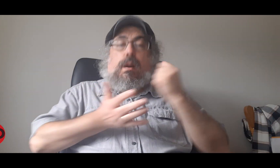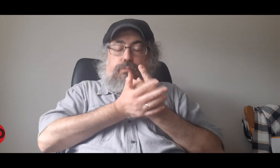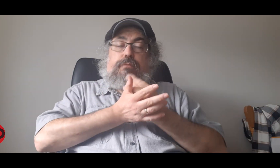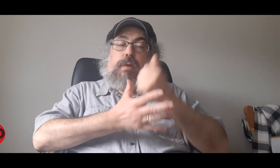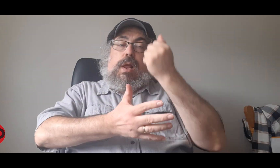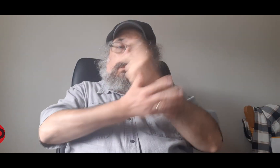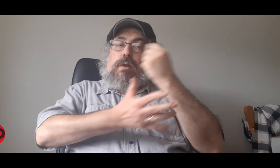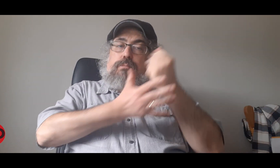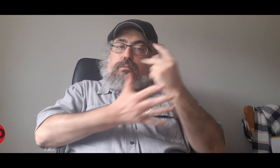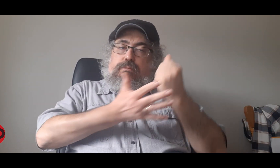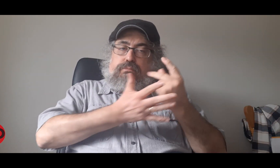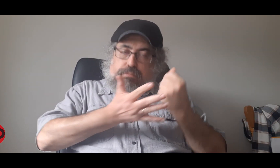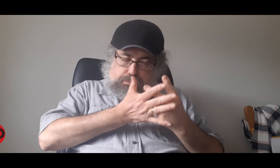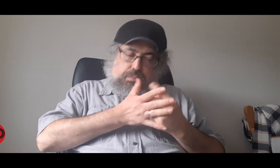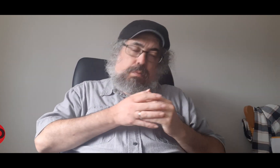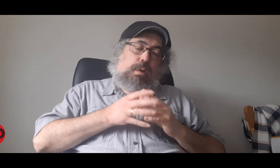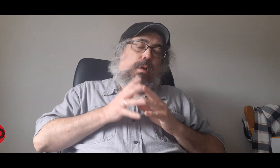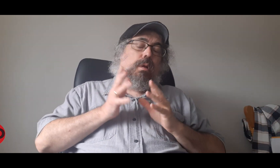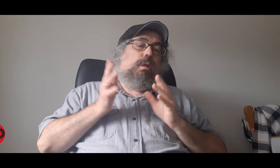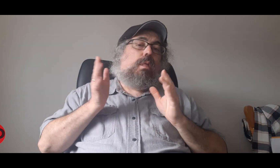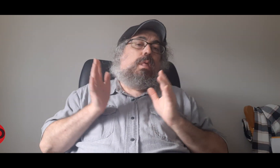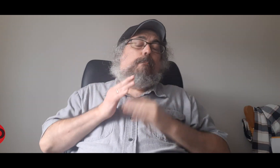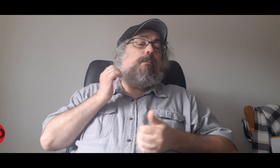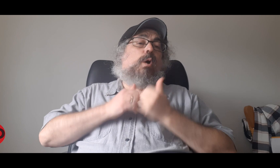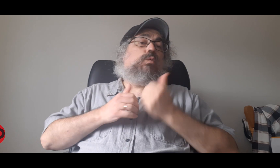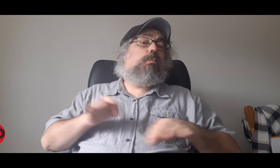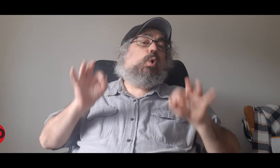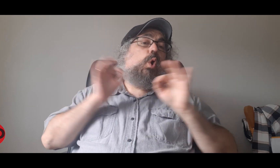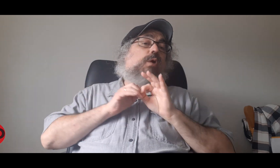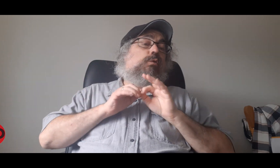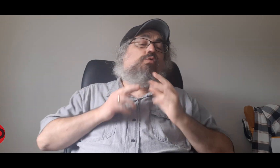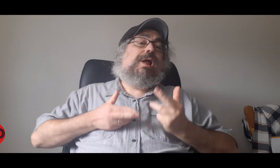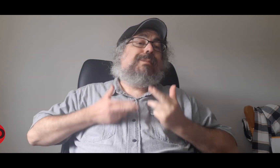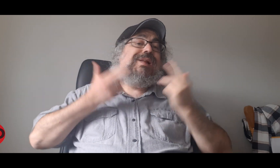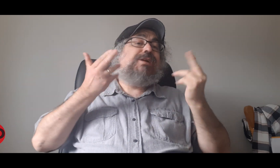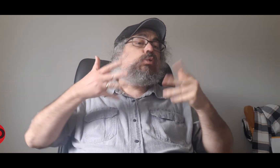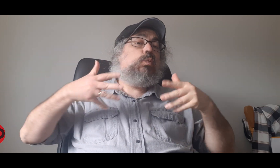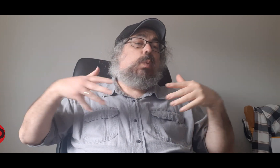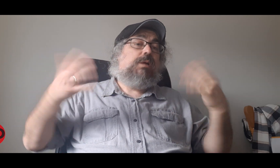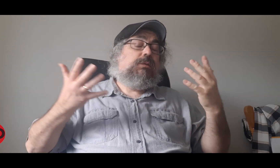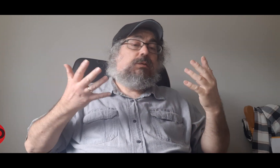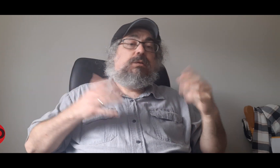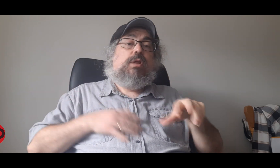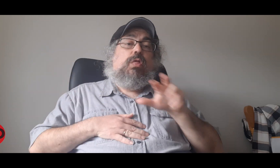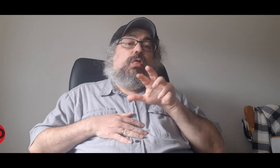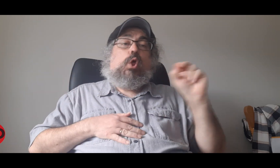CRTC needs to approve these items. Our most important recommendation